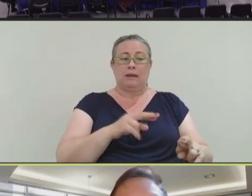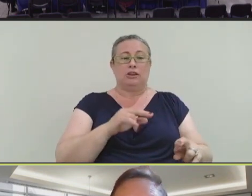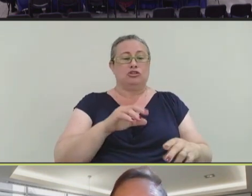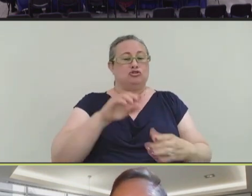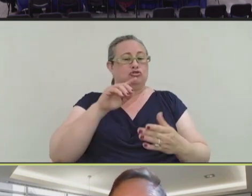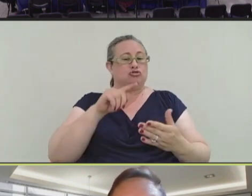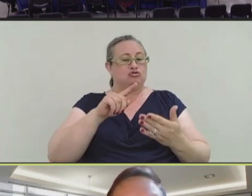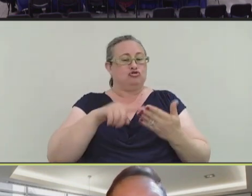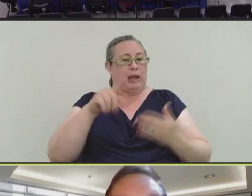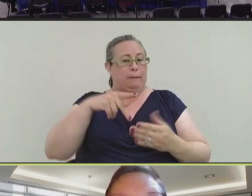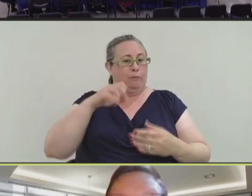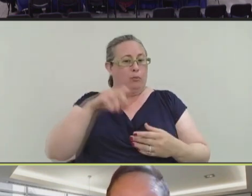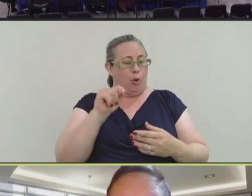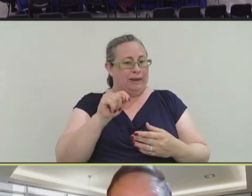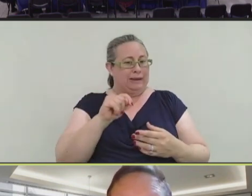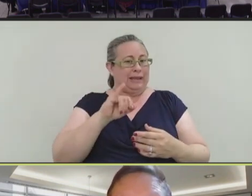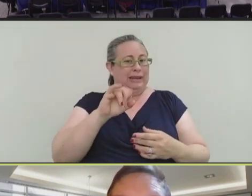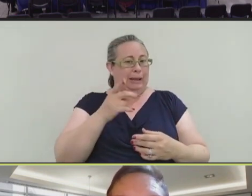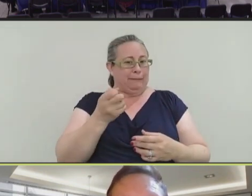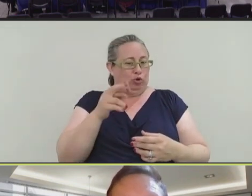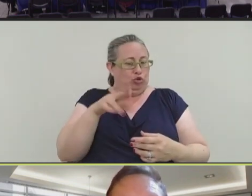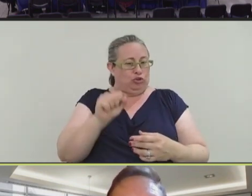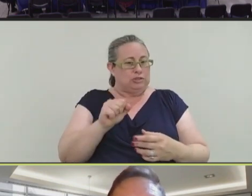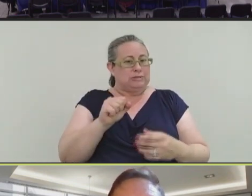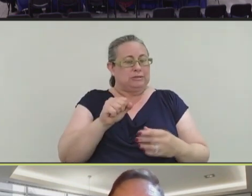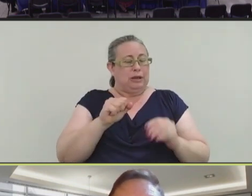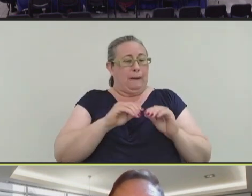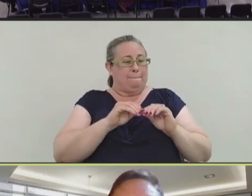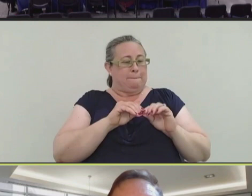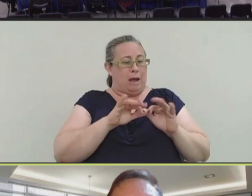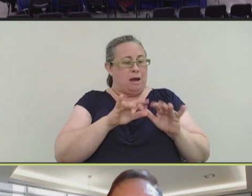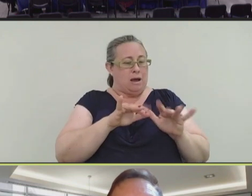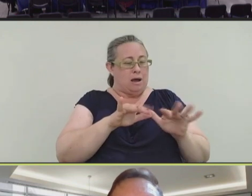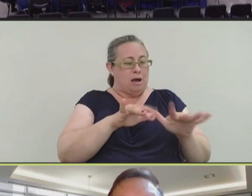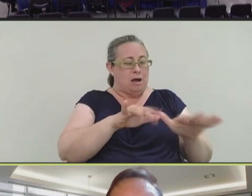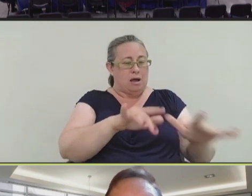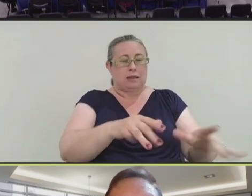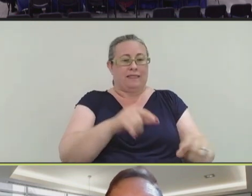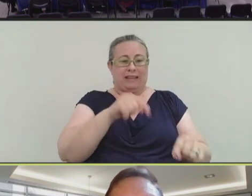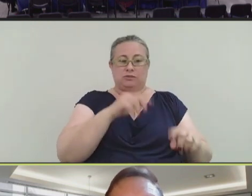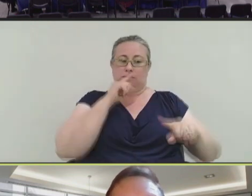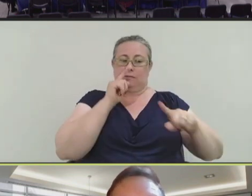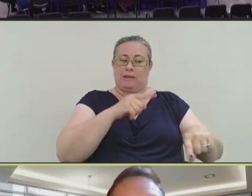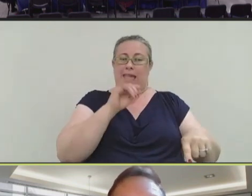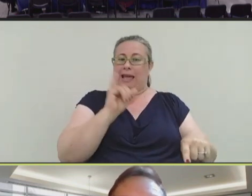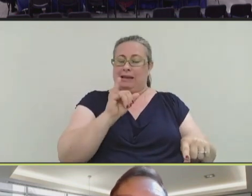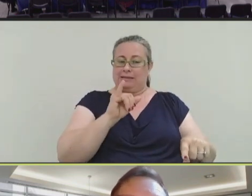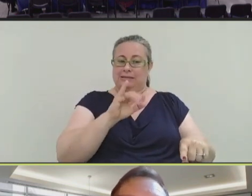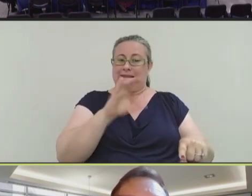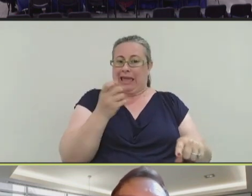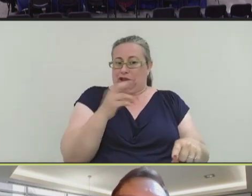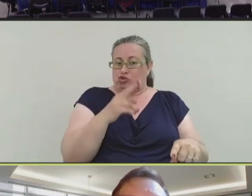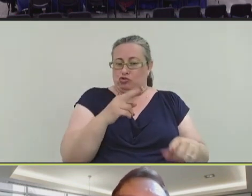which operate just by unleashing this endogenous immune response as a form of cancer therapy.